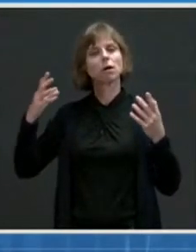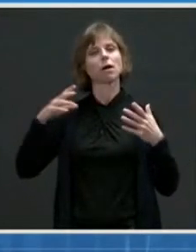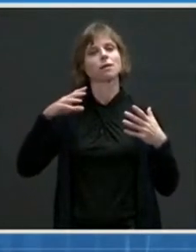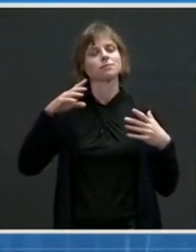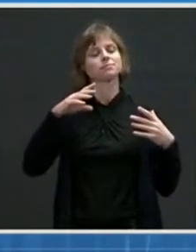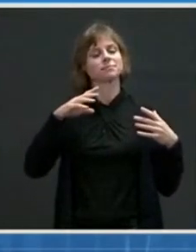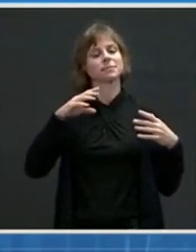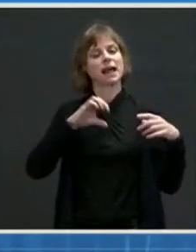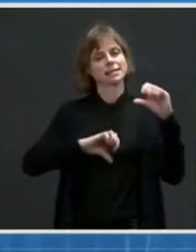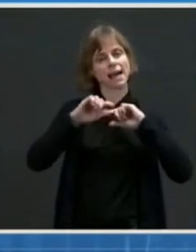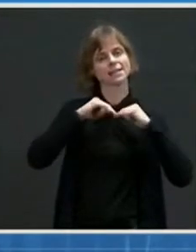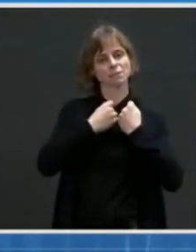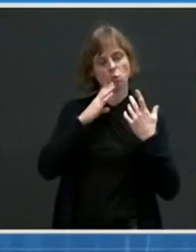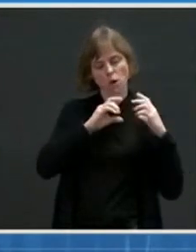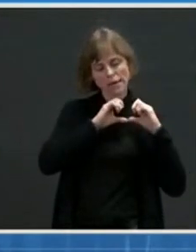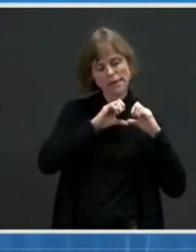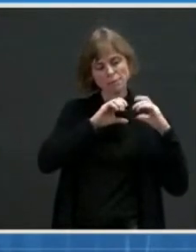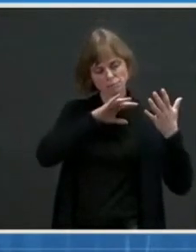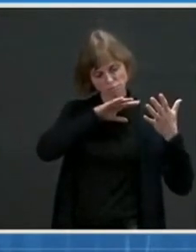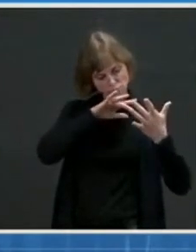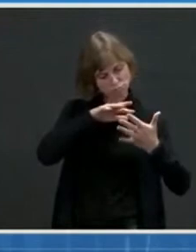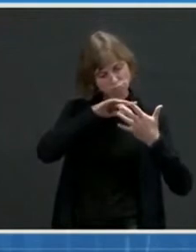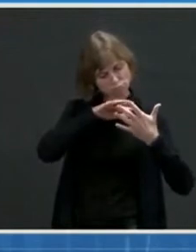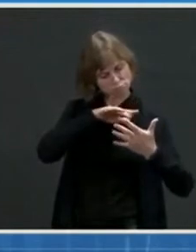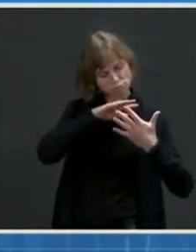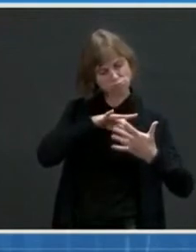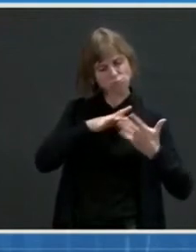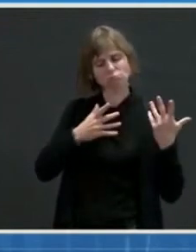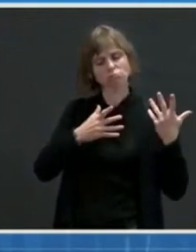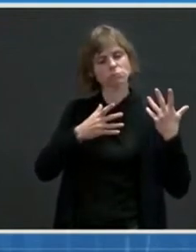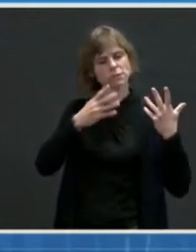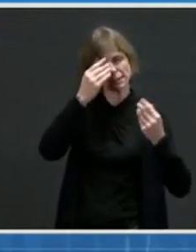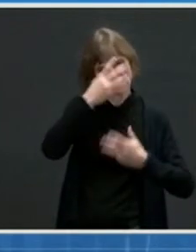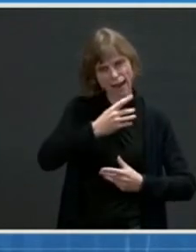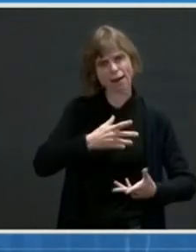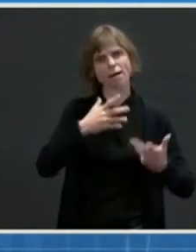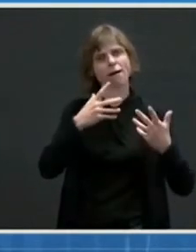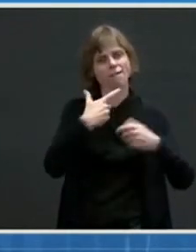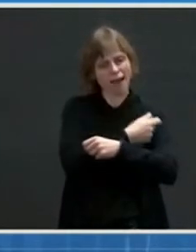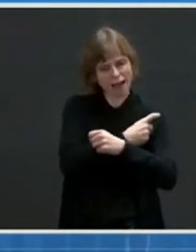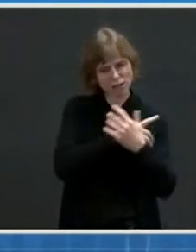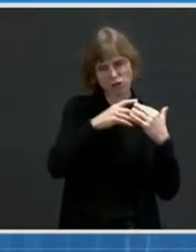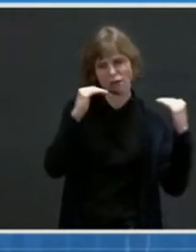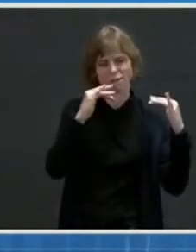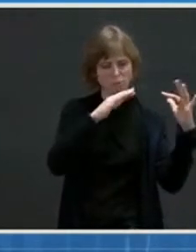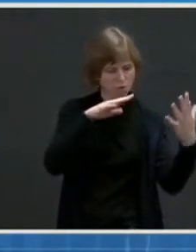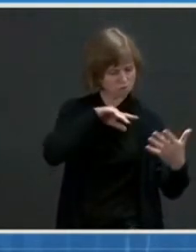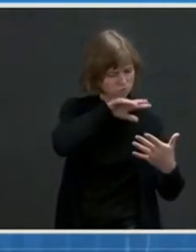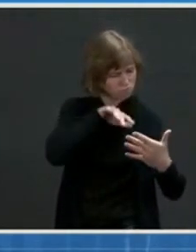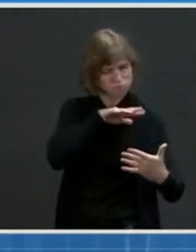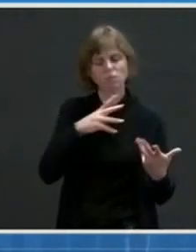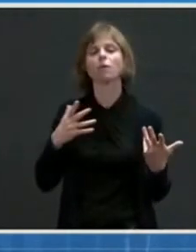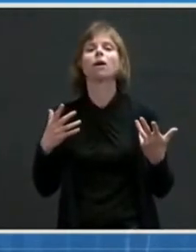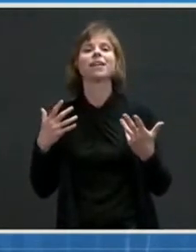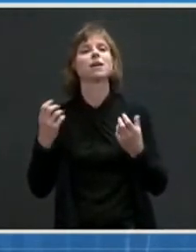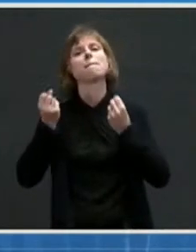SCIENTIFIC TEAM IS GOING TO CONTINUE TO STUDY BASED UPON PREVALENCE, BASED UPON